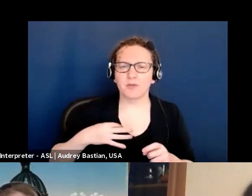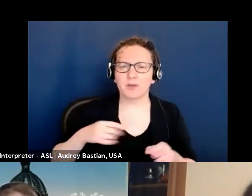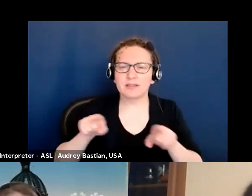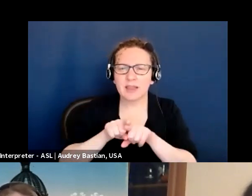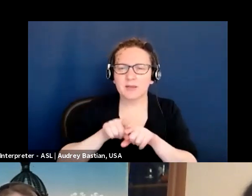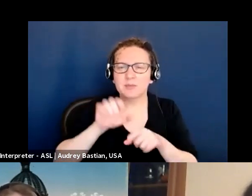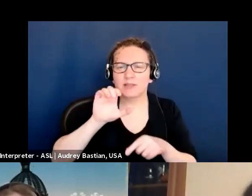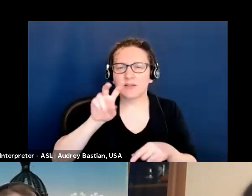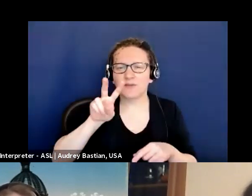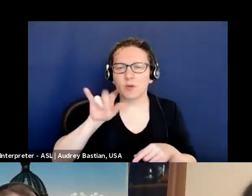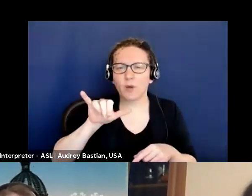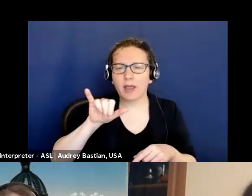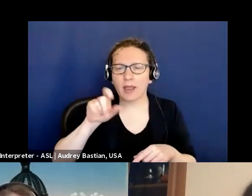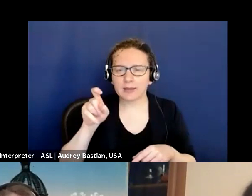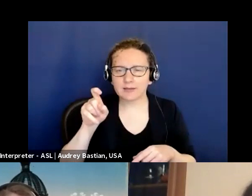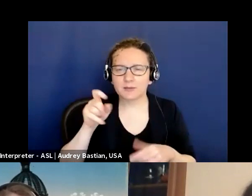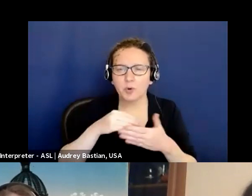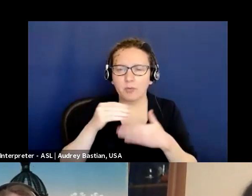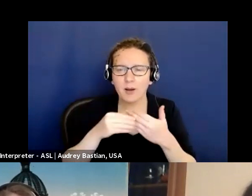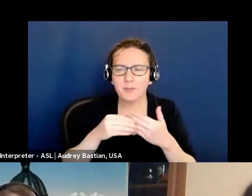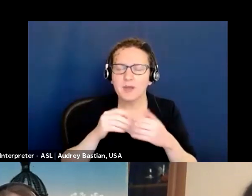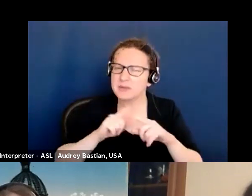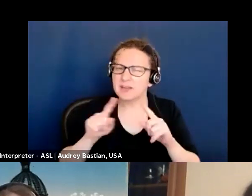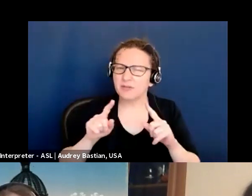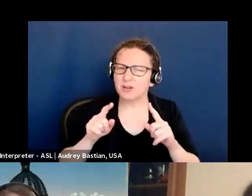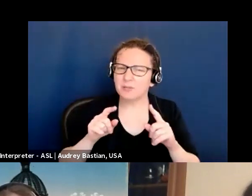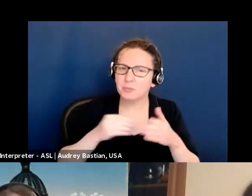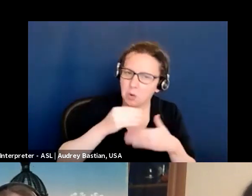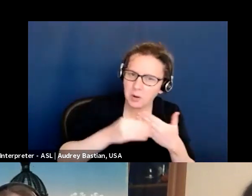but different program under CBYX. How did the application compare to Michelle's experience?